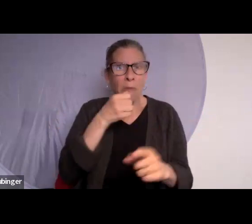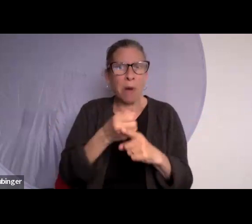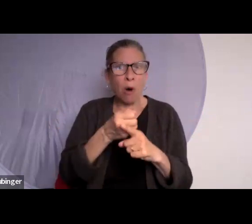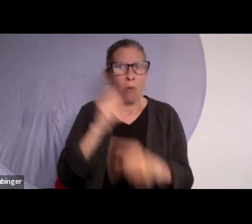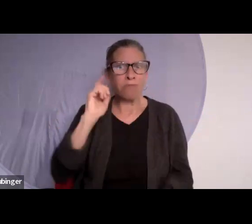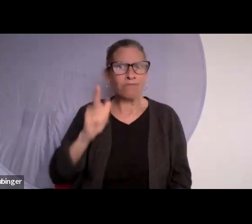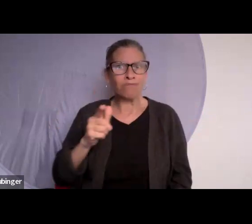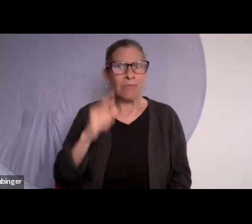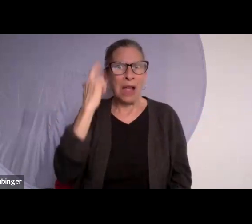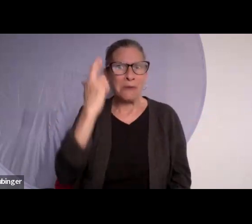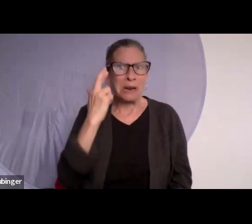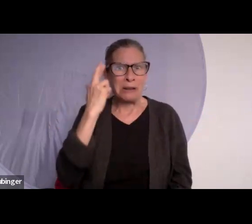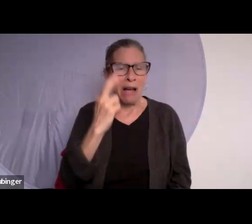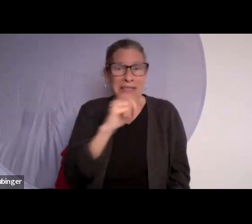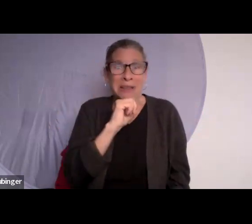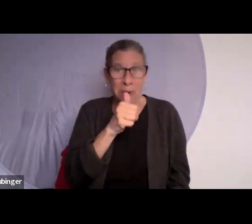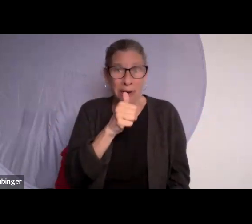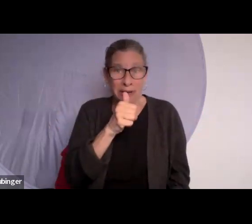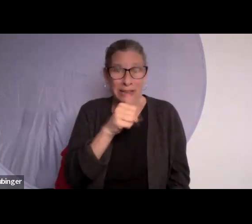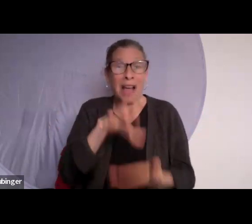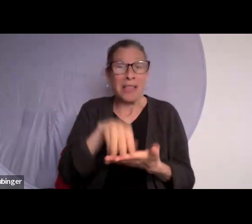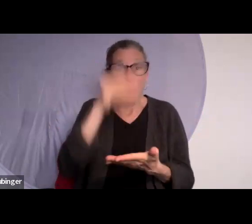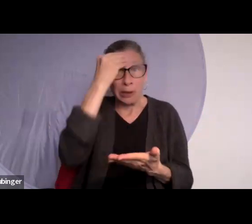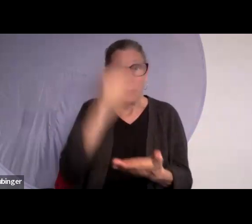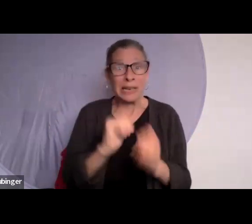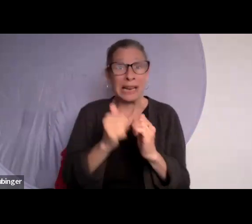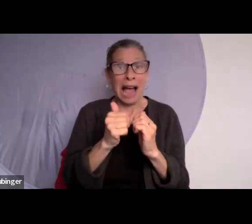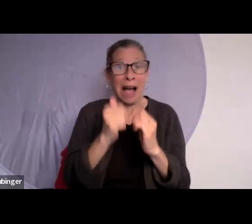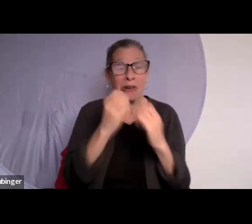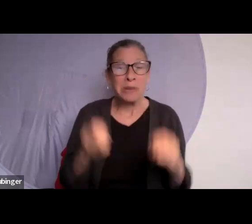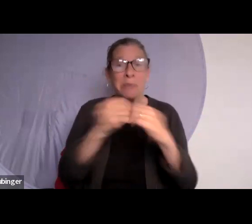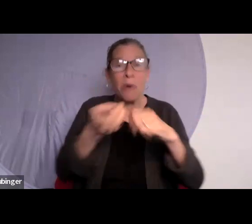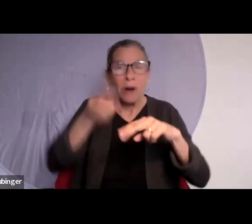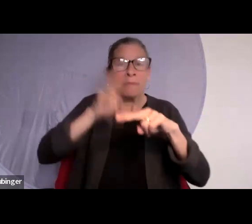make documents accessible, just by using this ally tool, which I